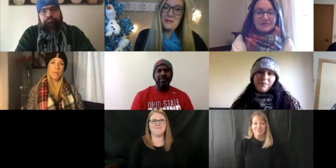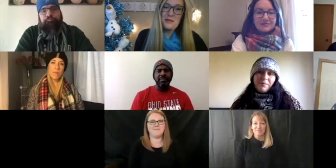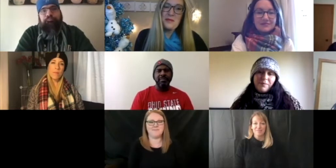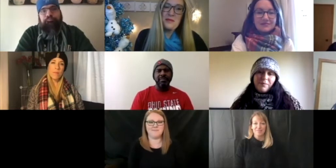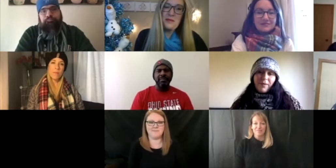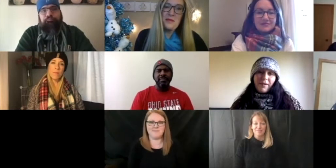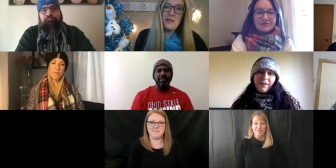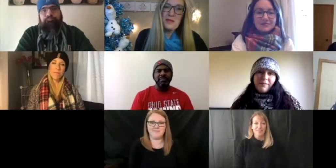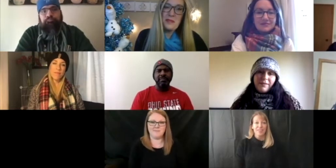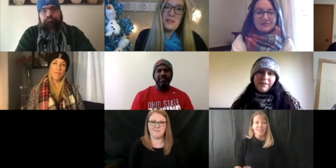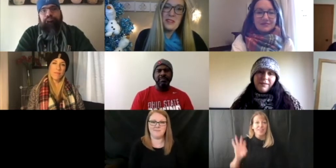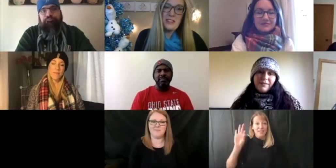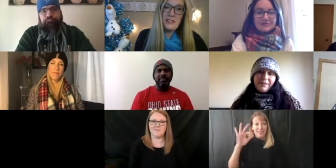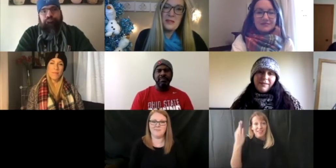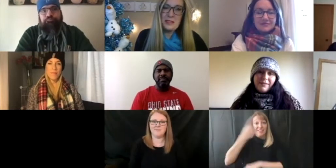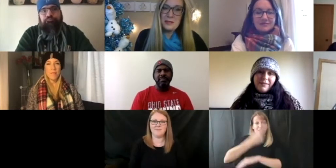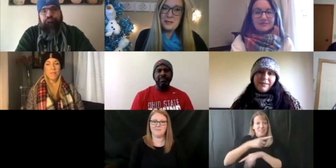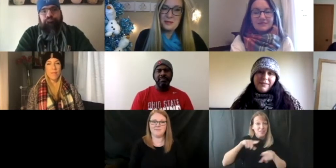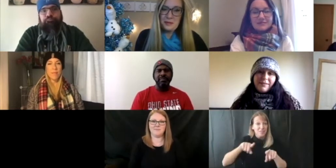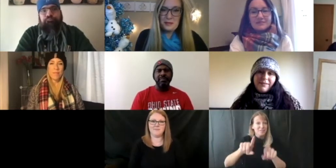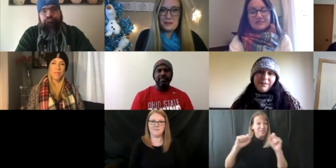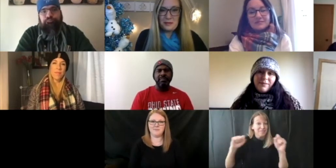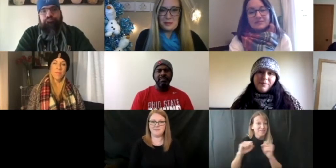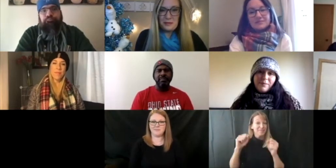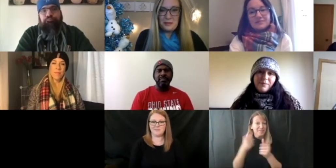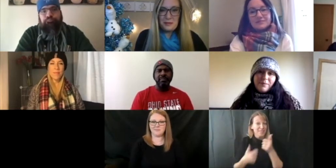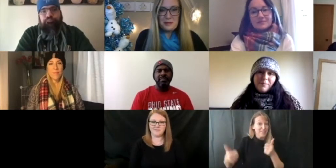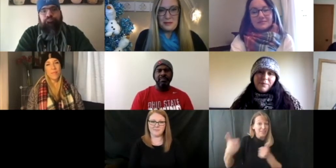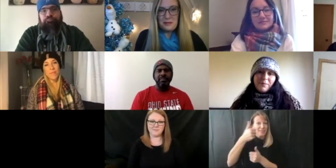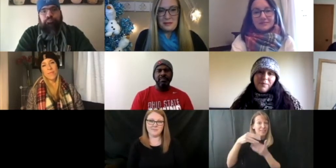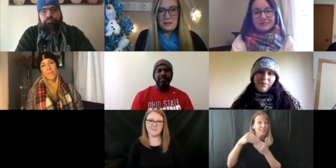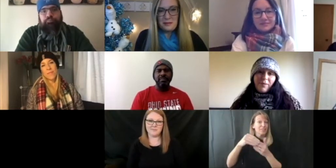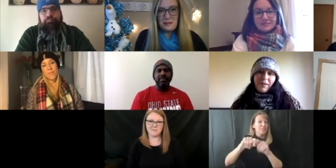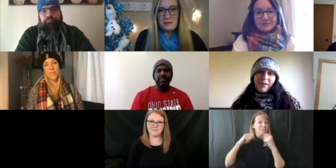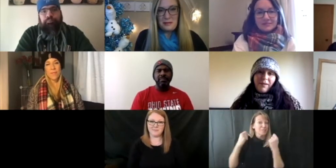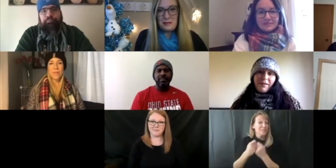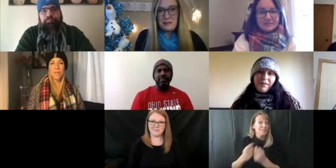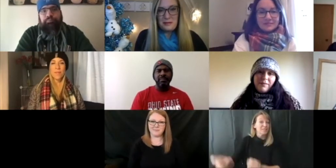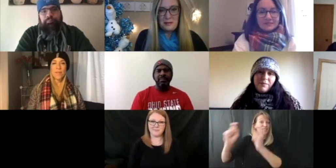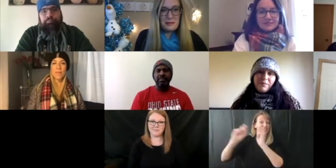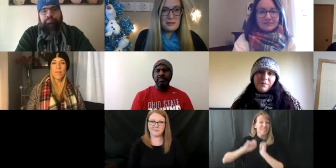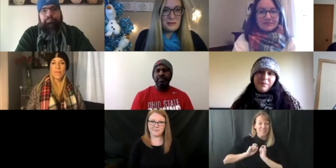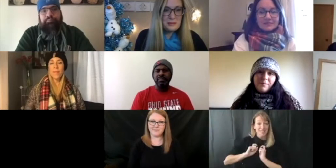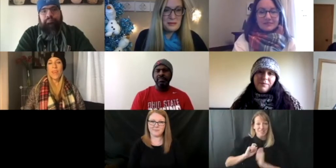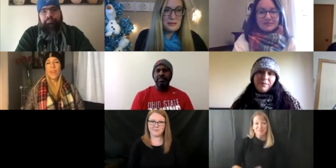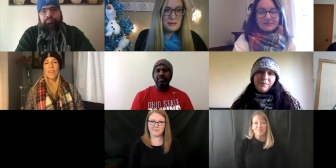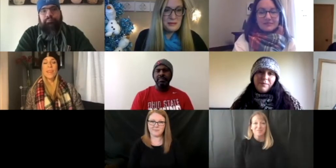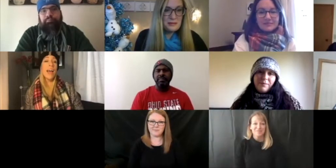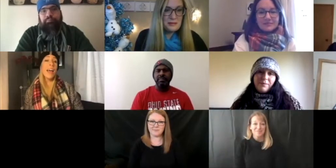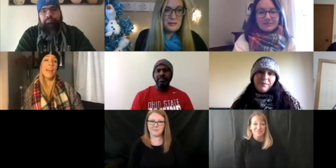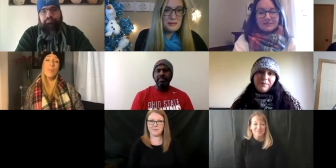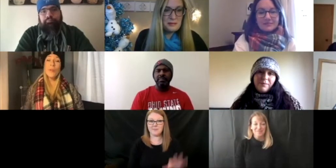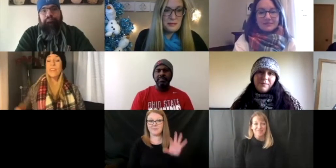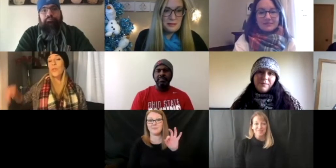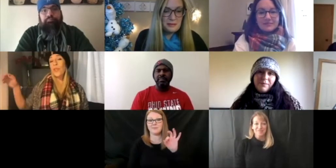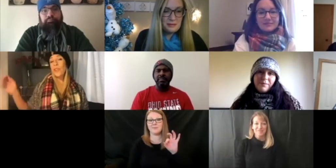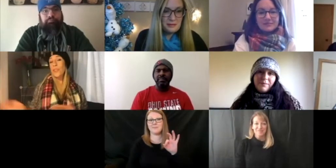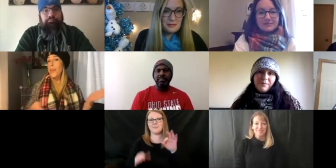on the ninth day of winter senior leadership gave to me nine preschoolers dancing